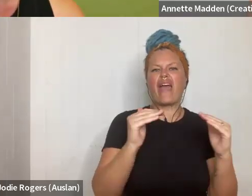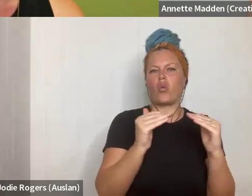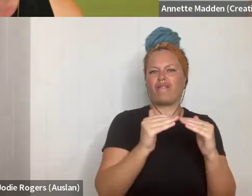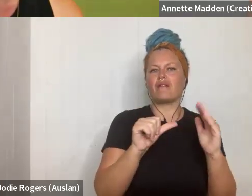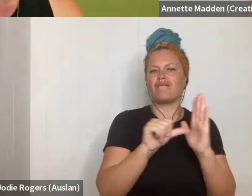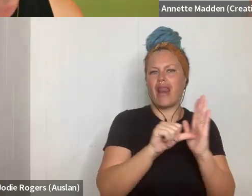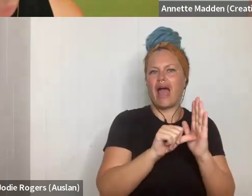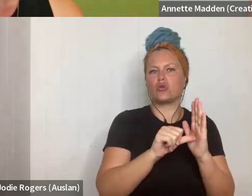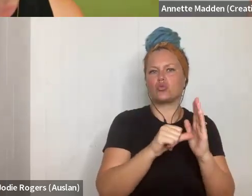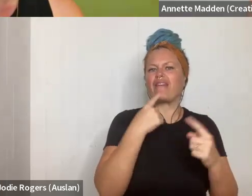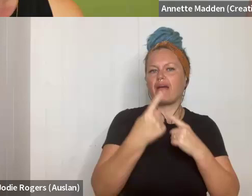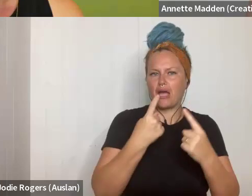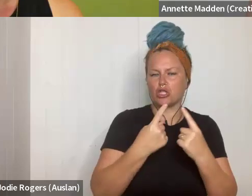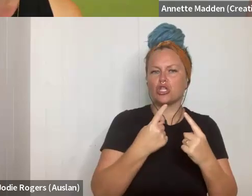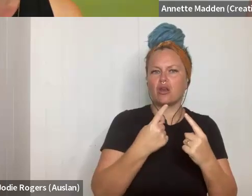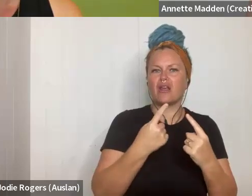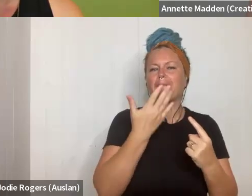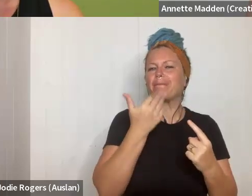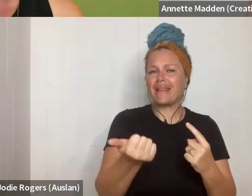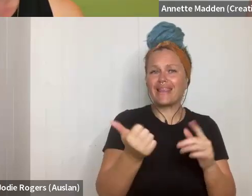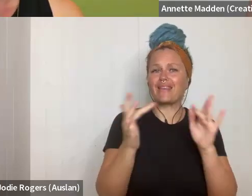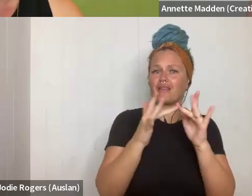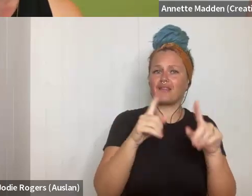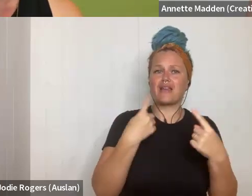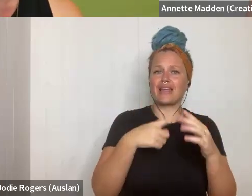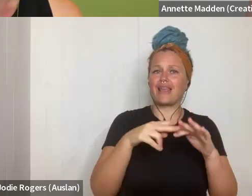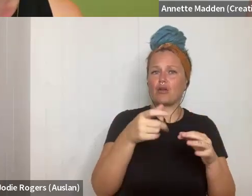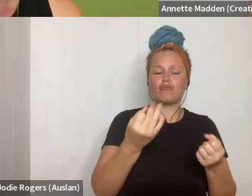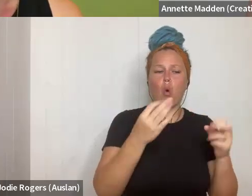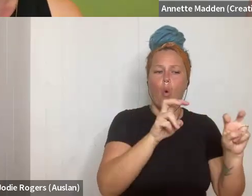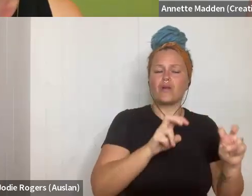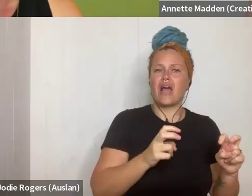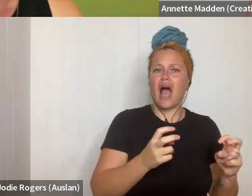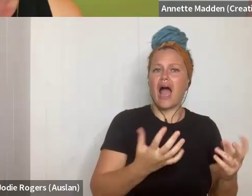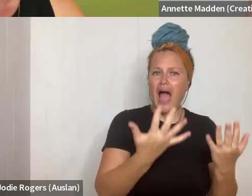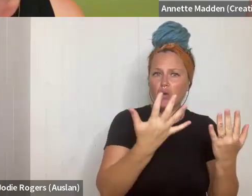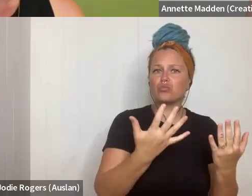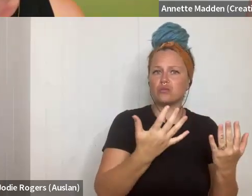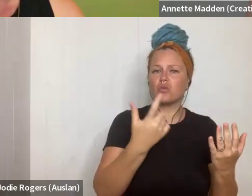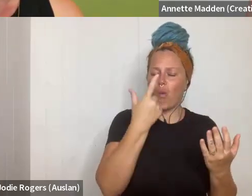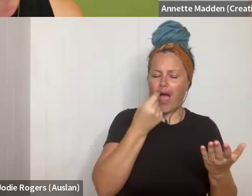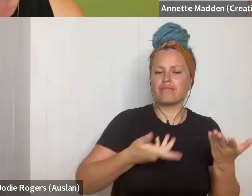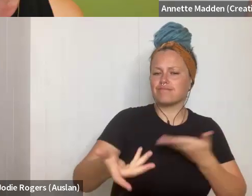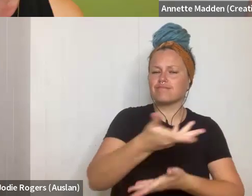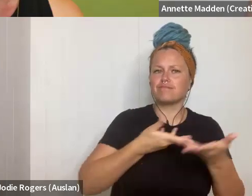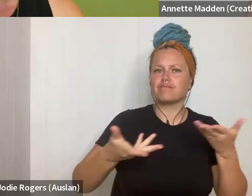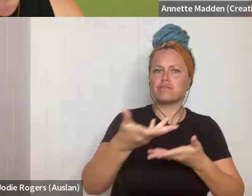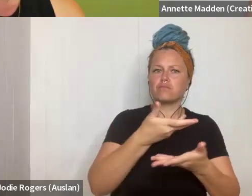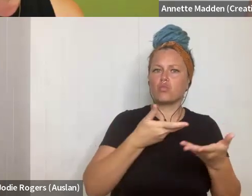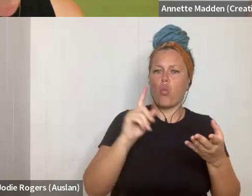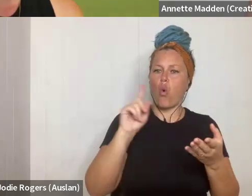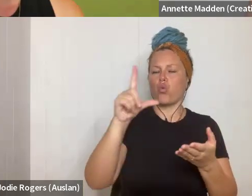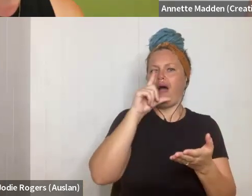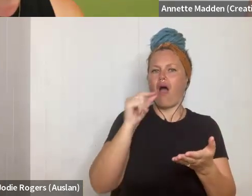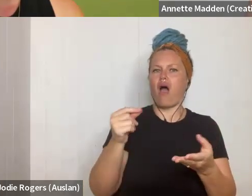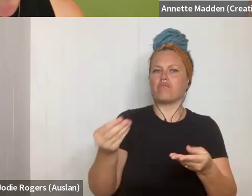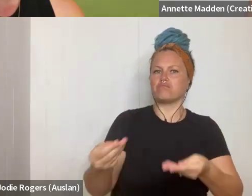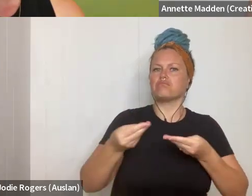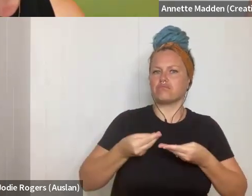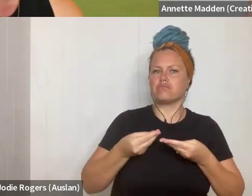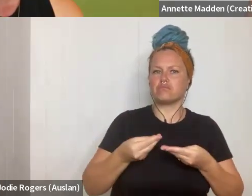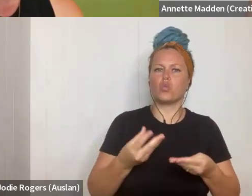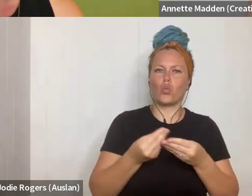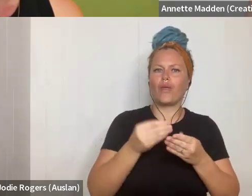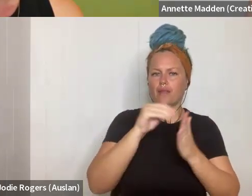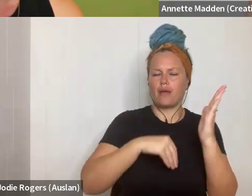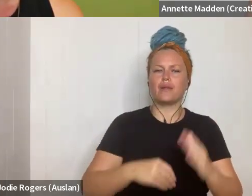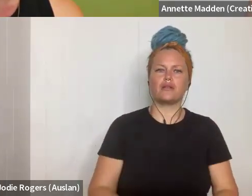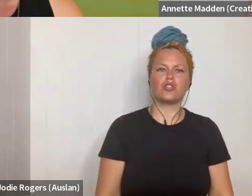is either your later latest